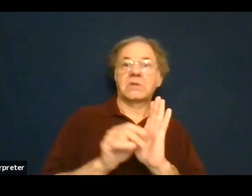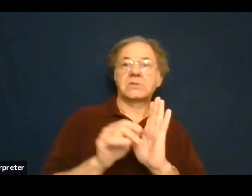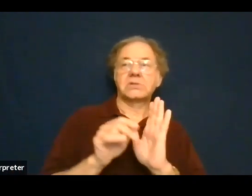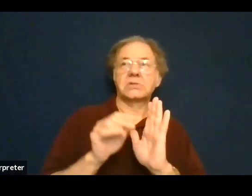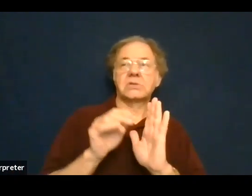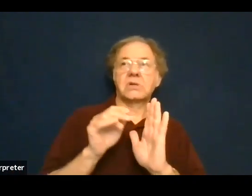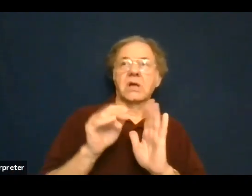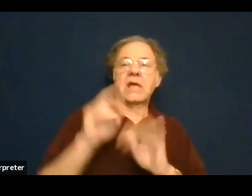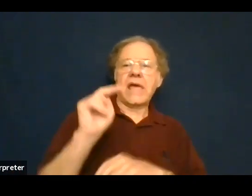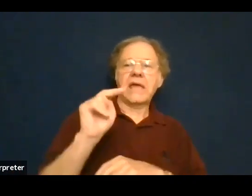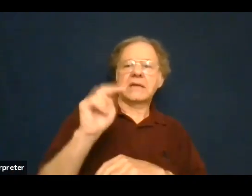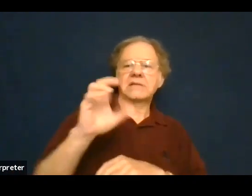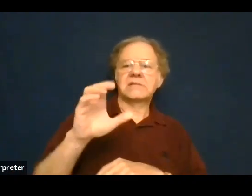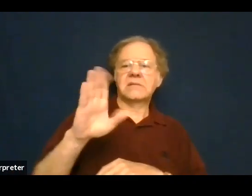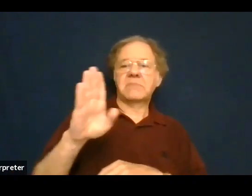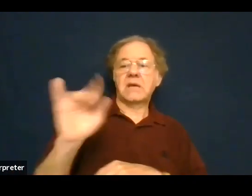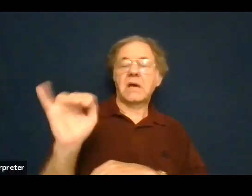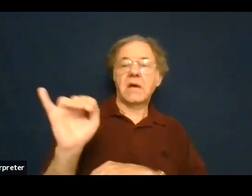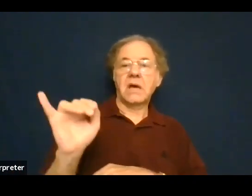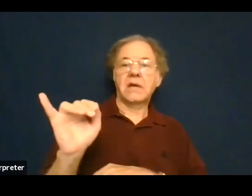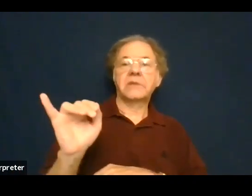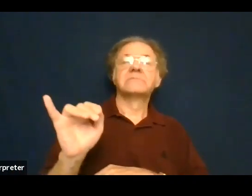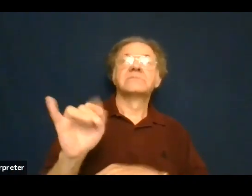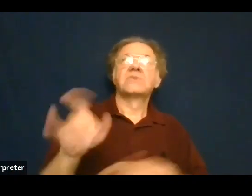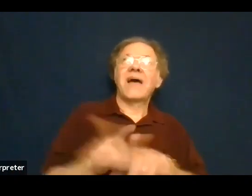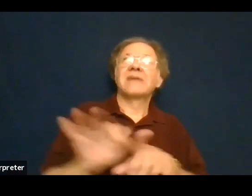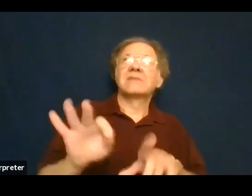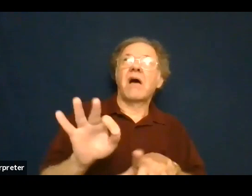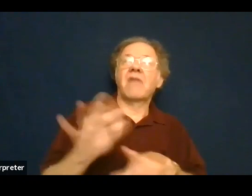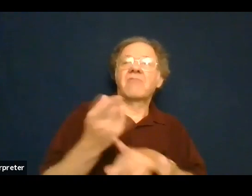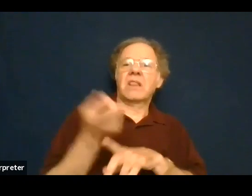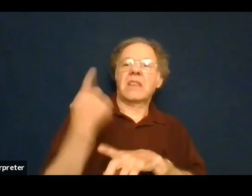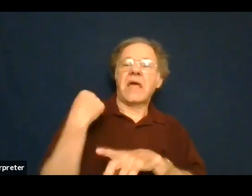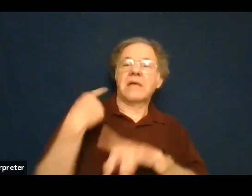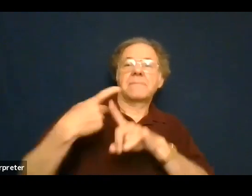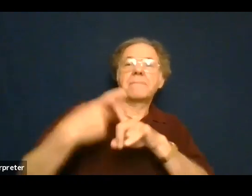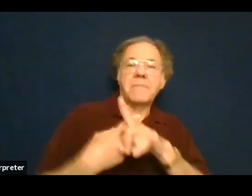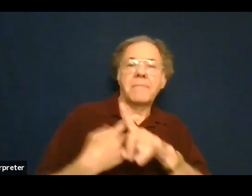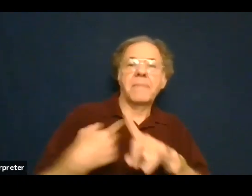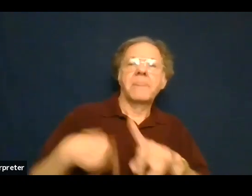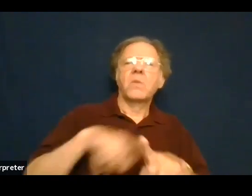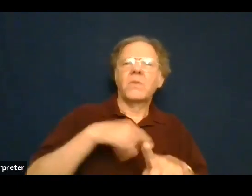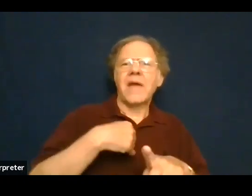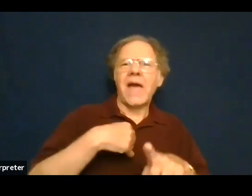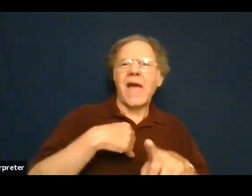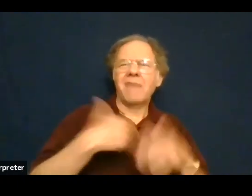And so, as of last month, we have a whole new updated Usher